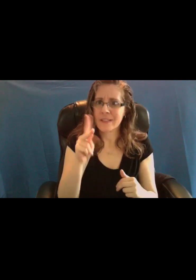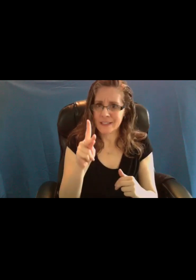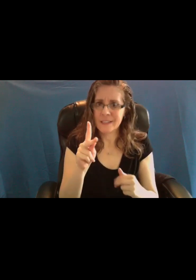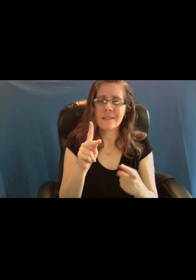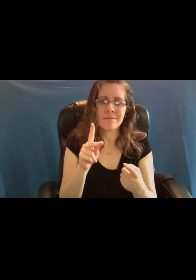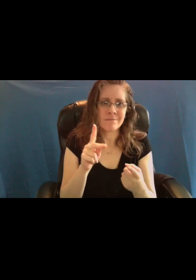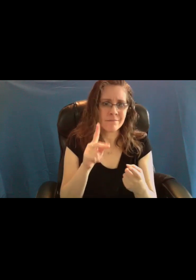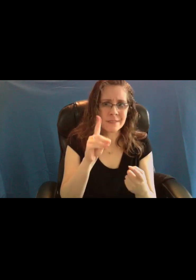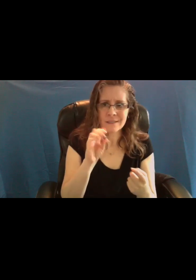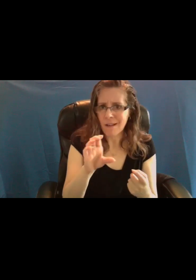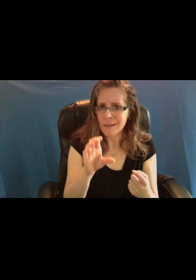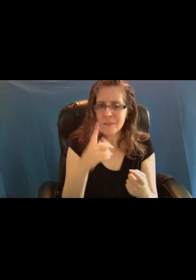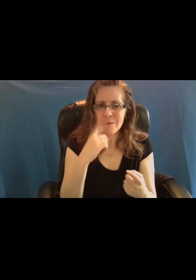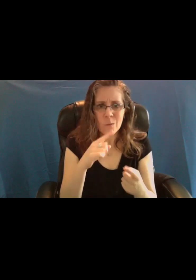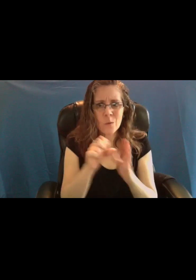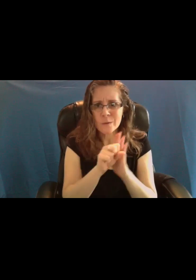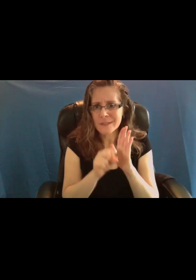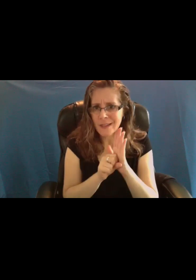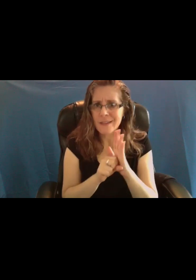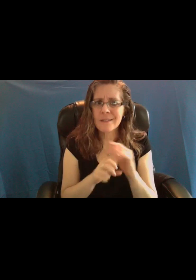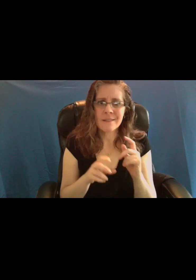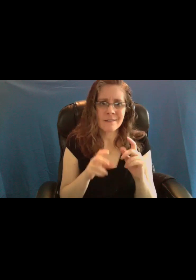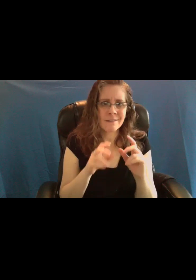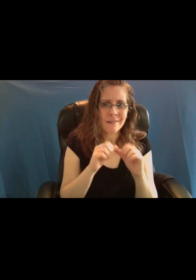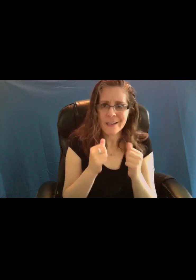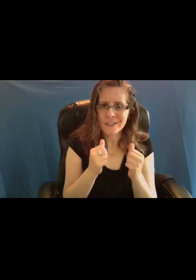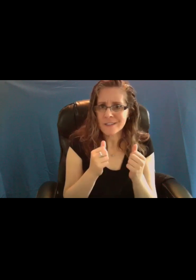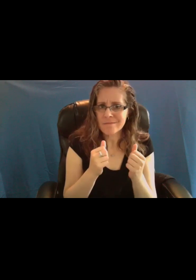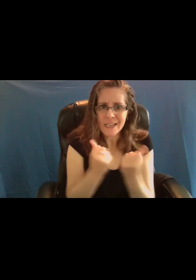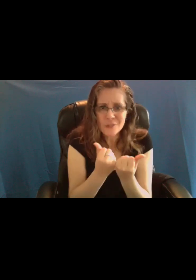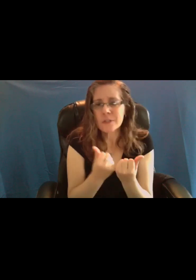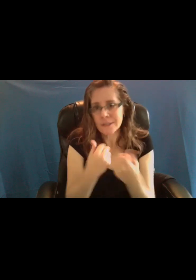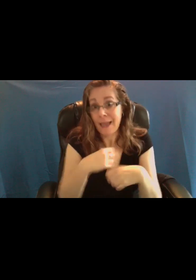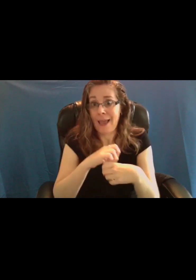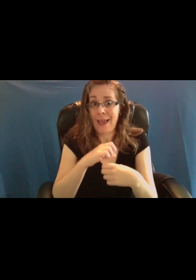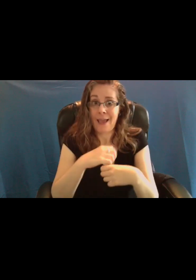for state agencies around making meetings accessible.